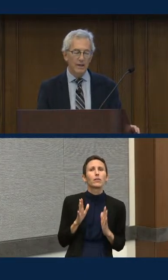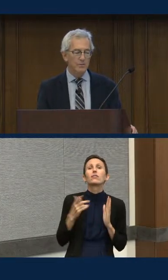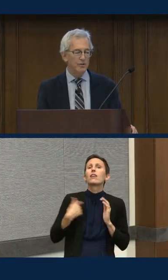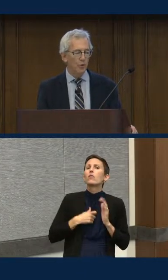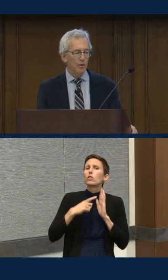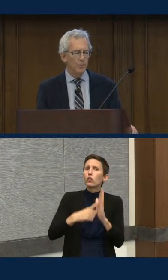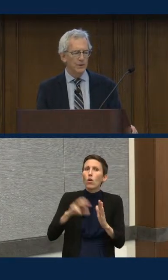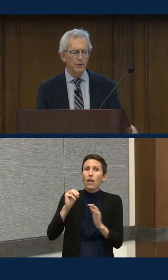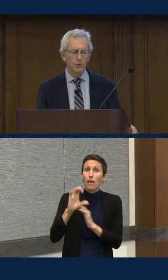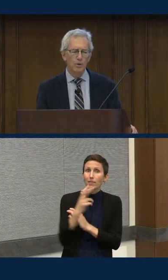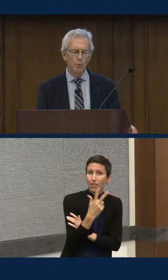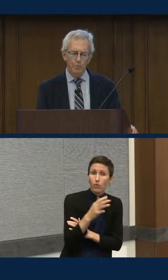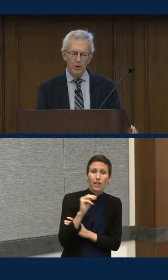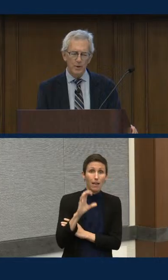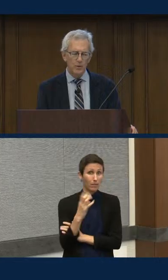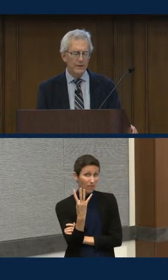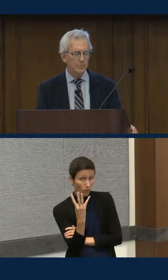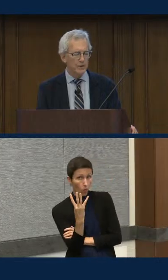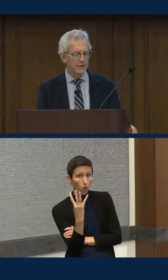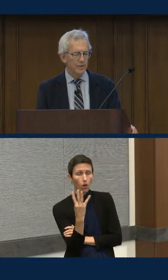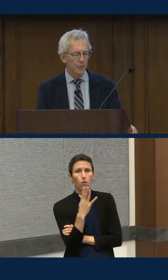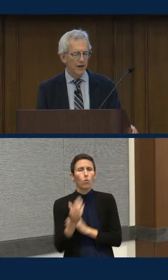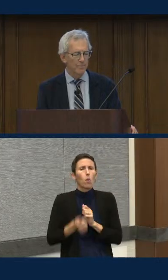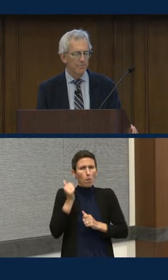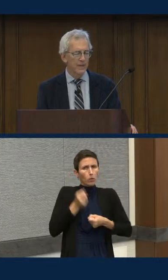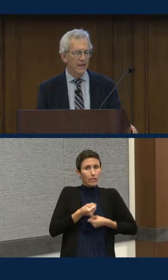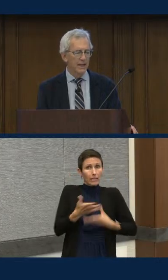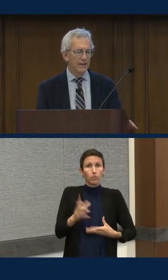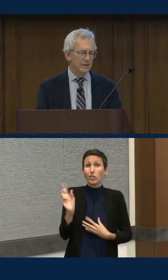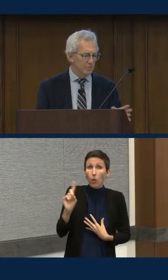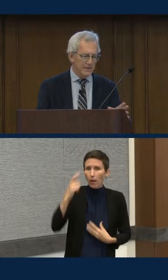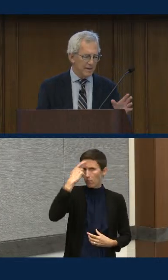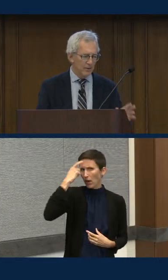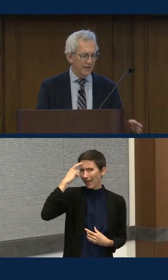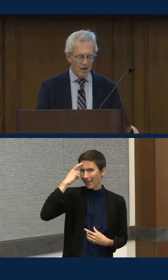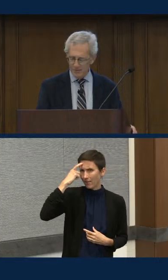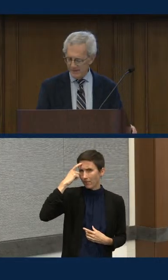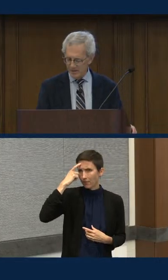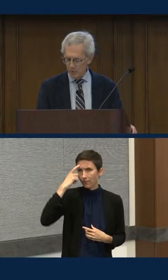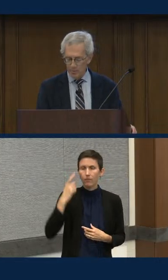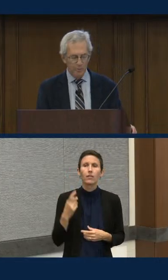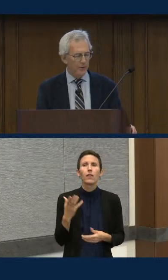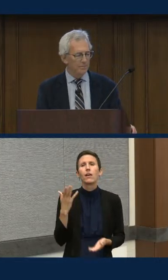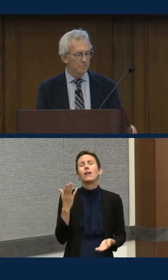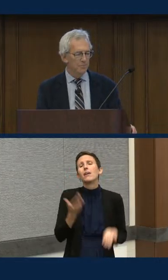antagonist and 3 and 4 were primarily expressed in the brain. This may sound like an